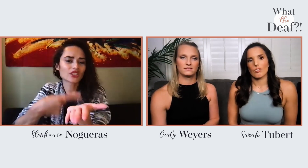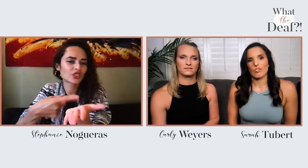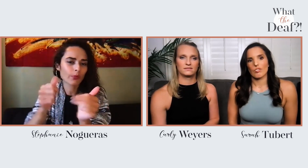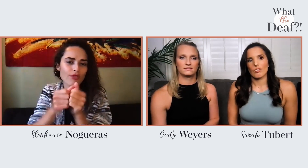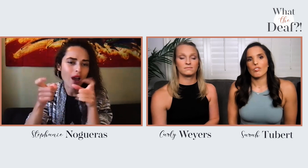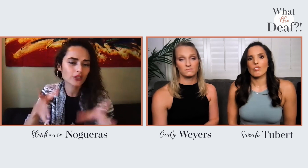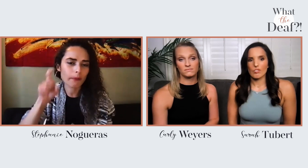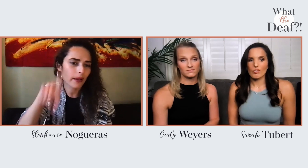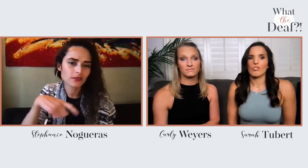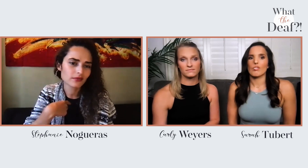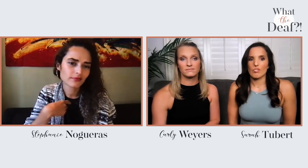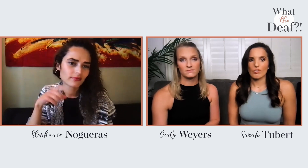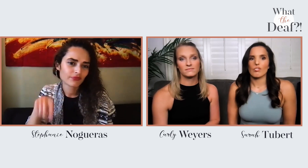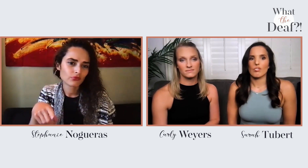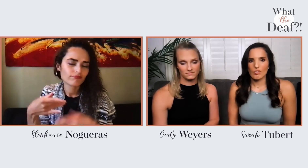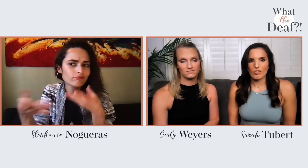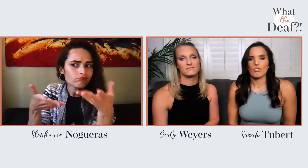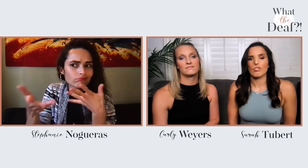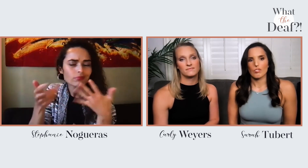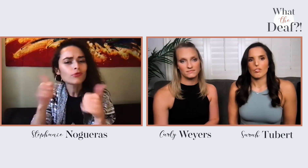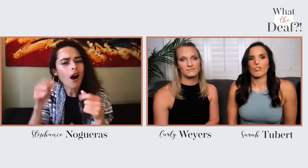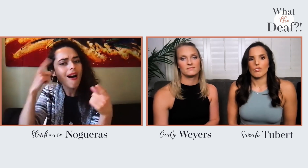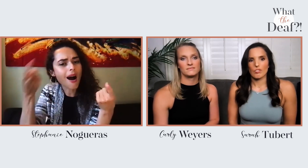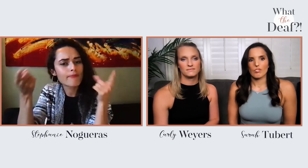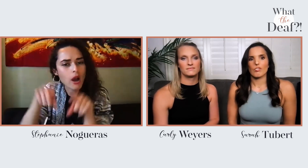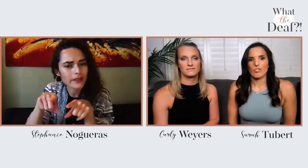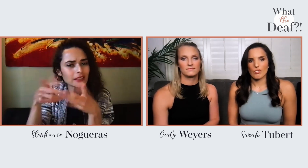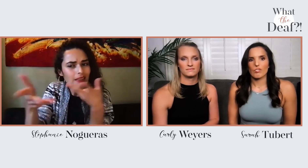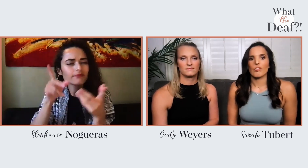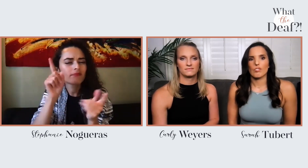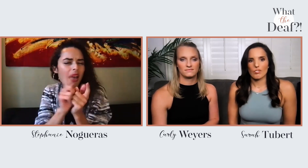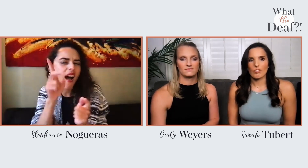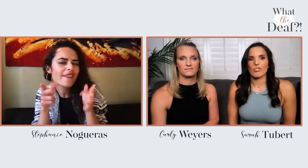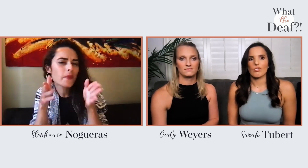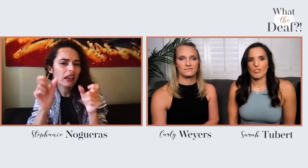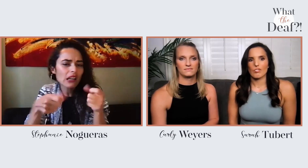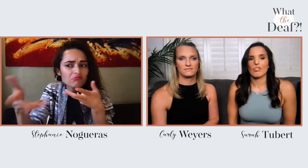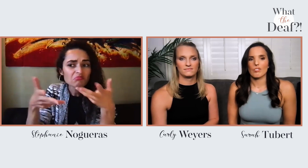I feel like I need to have a discussion with the director. It's something that I need to do. I think that we need to come to a compromise.